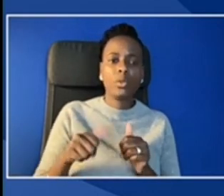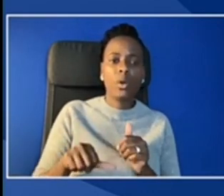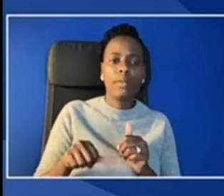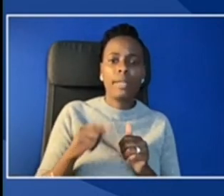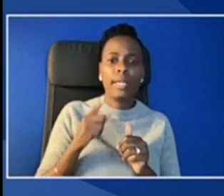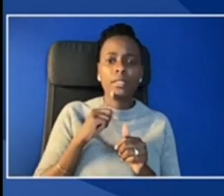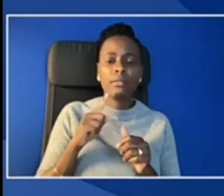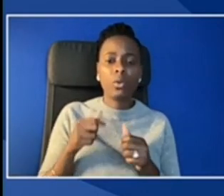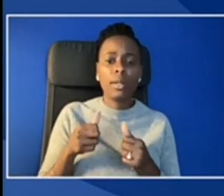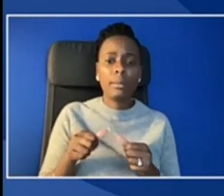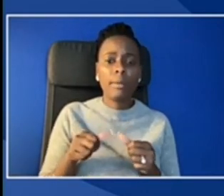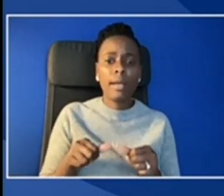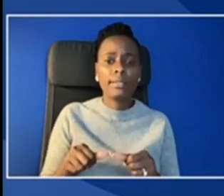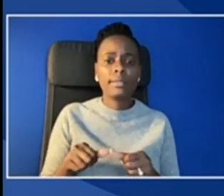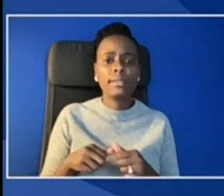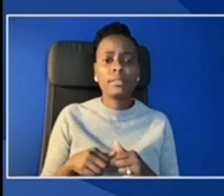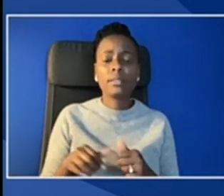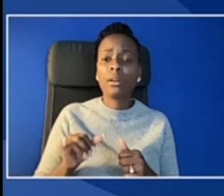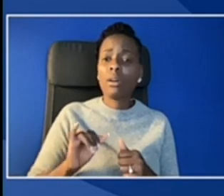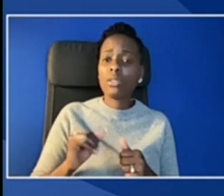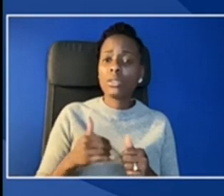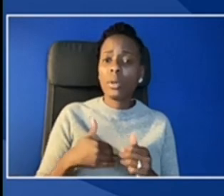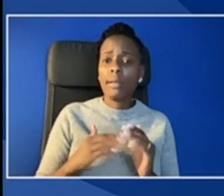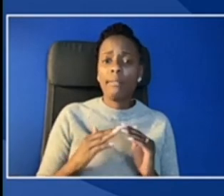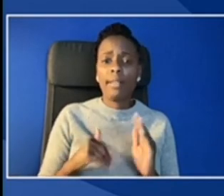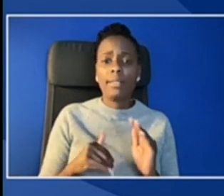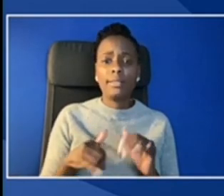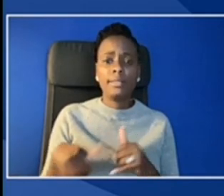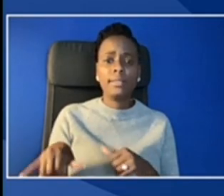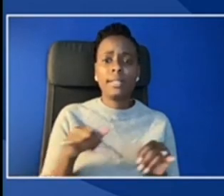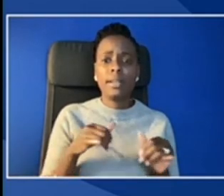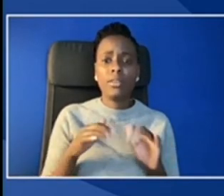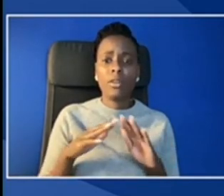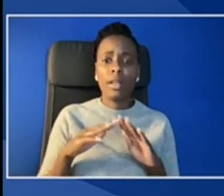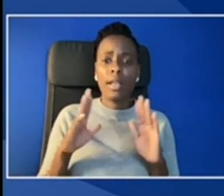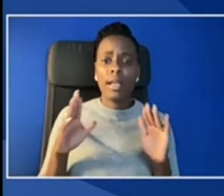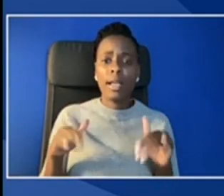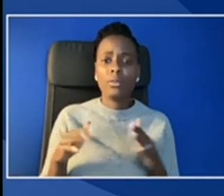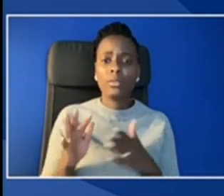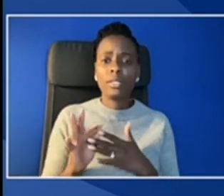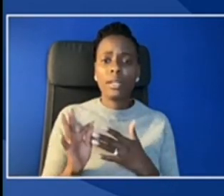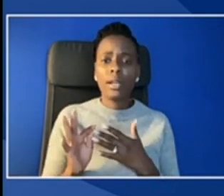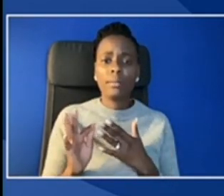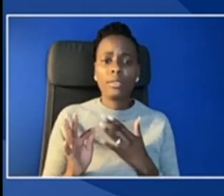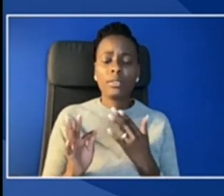limited to substandard housing options or forced into unstable living arrangements such as temporary shelters, couch surfing